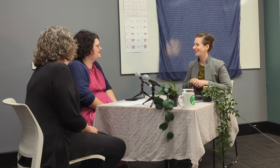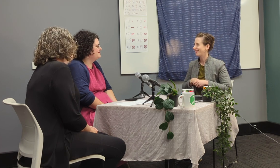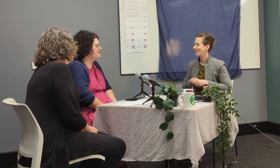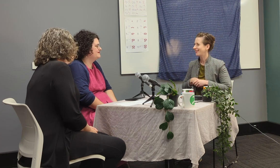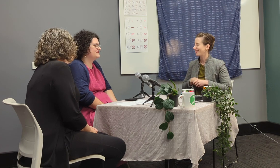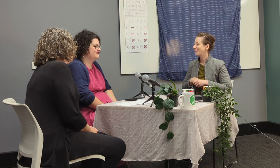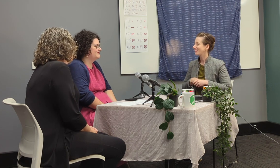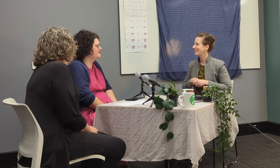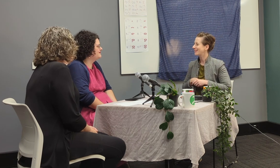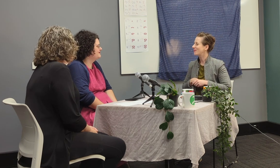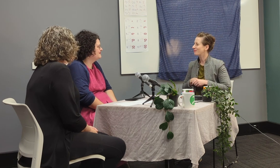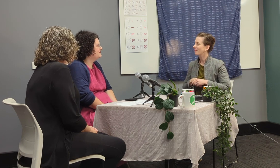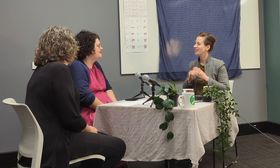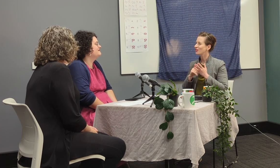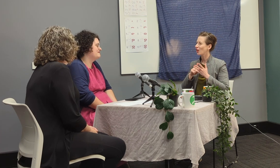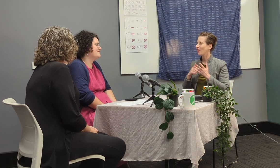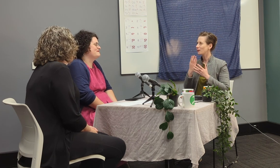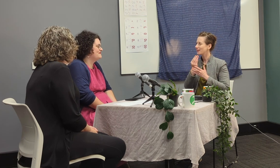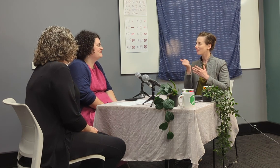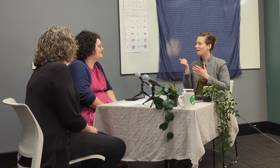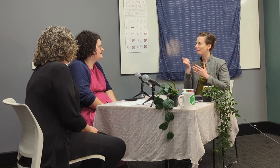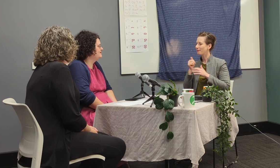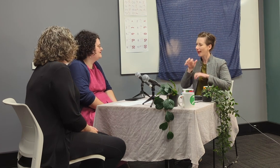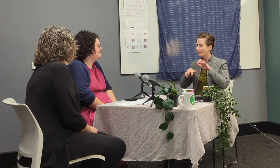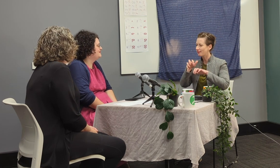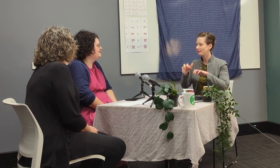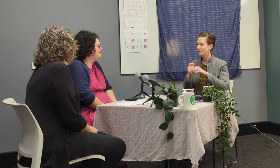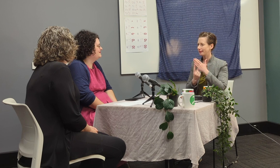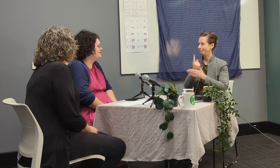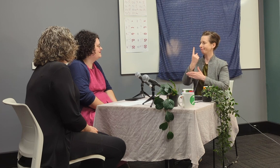Well, they were animals that we don’t have in Australia.